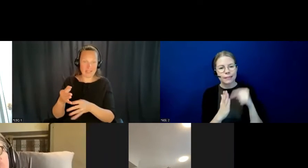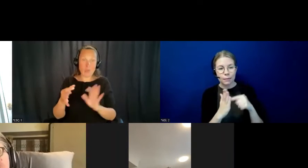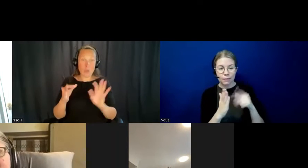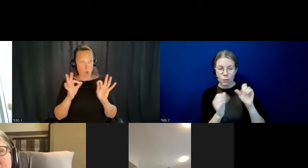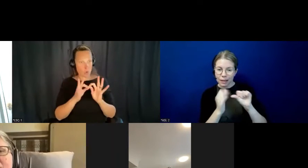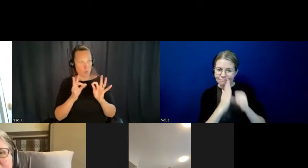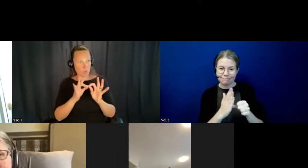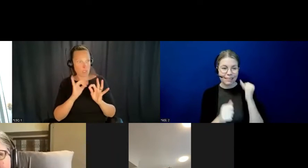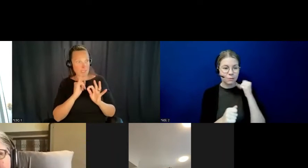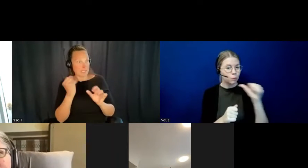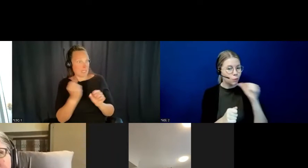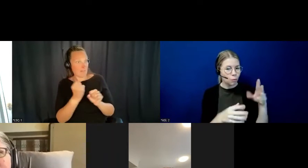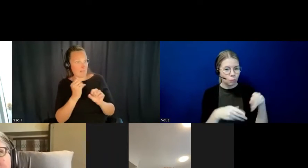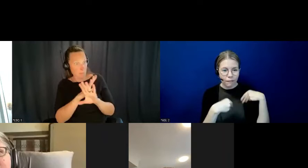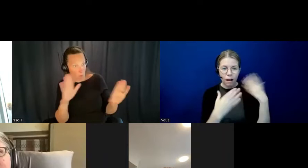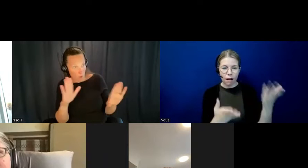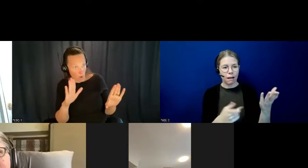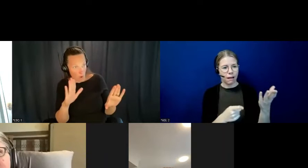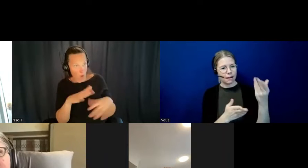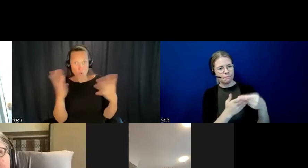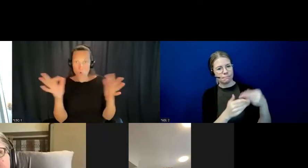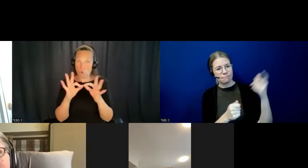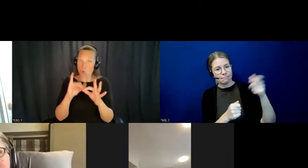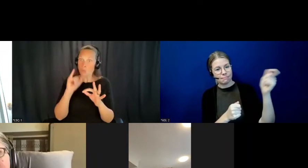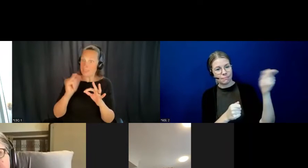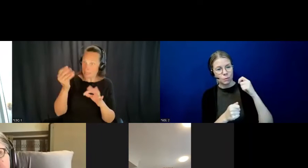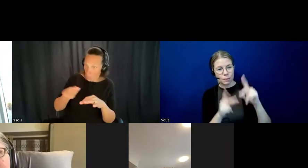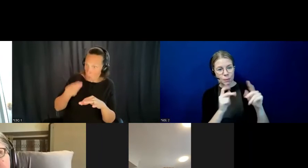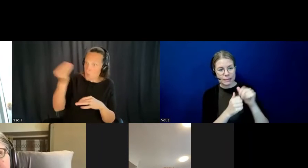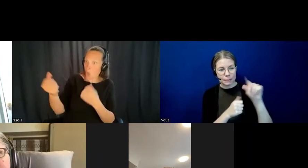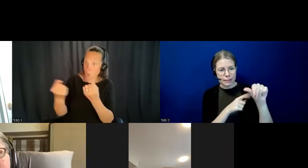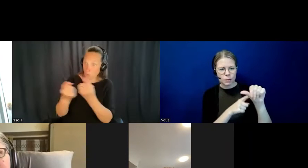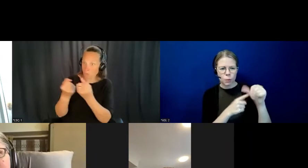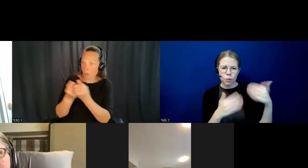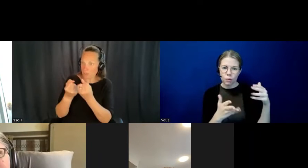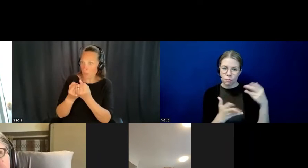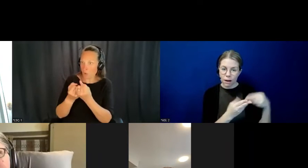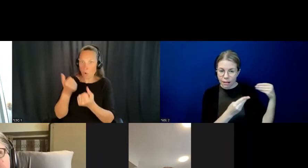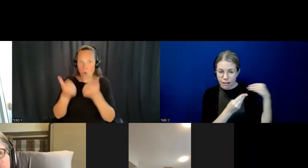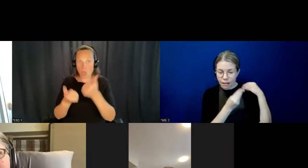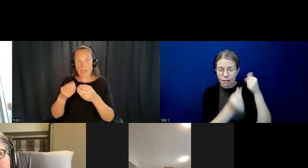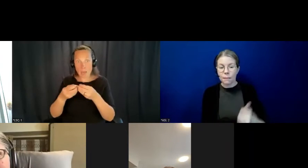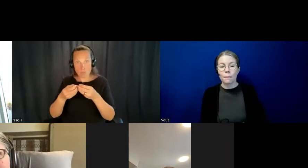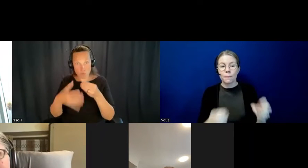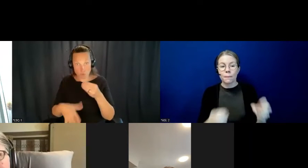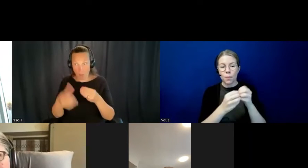OF DOING IT AND BEING ABLE TO ARTICULATE THAT IN A MEANINGFUL, POWERFUL WAY WILL BE BENEFICIAL TO